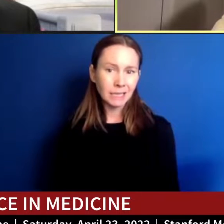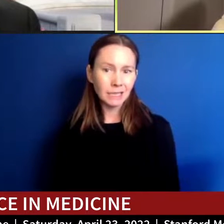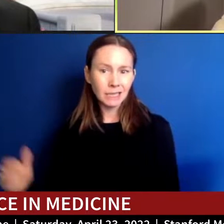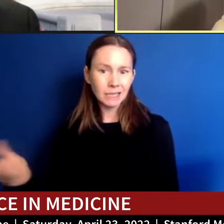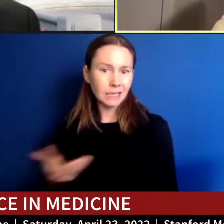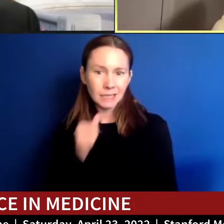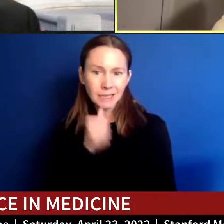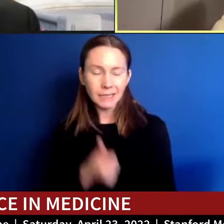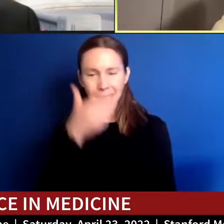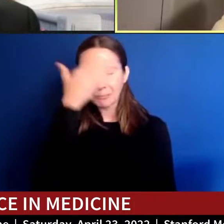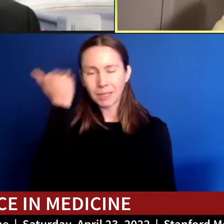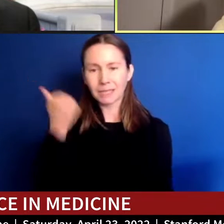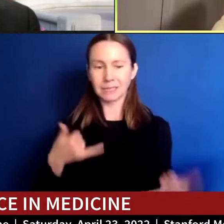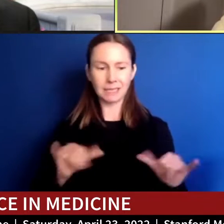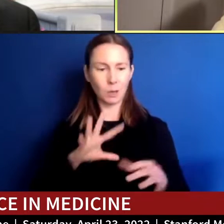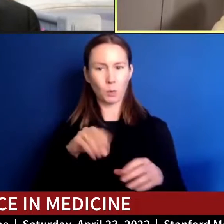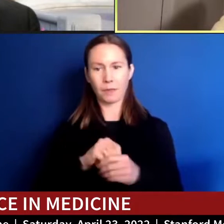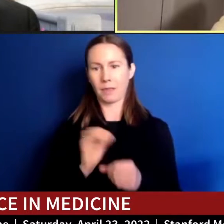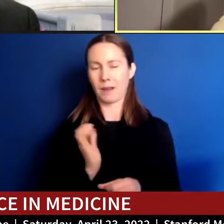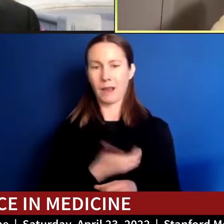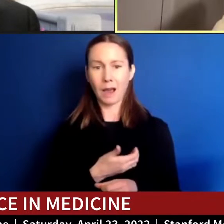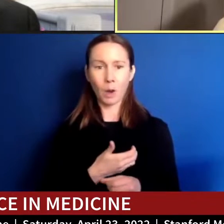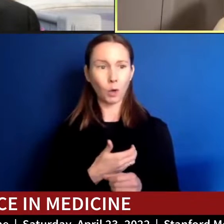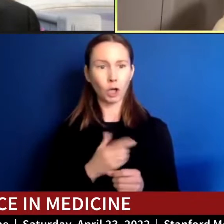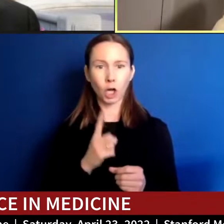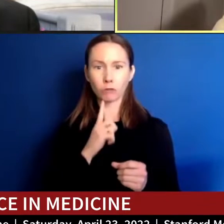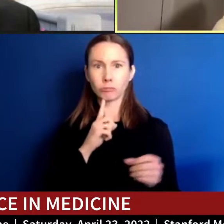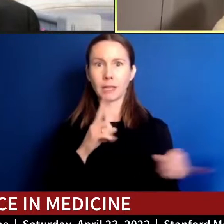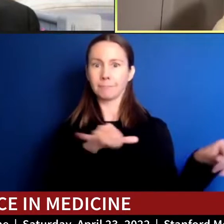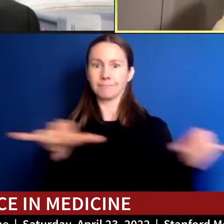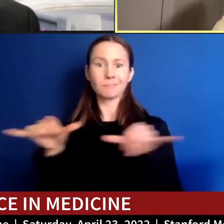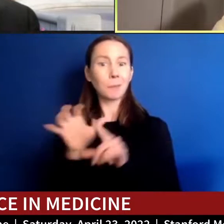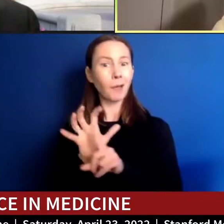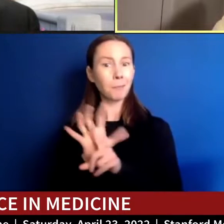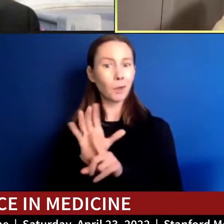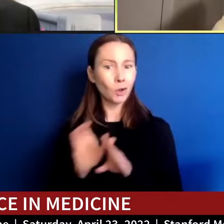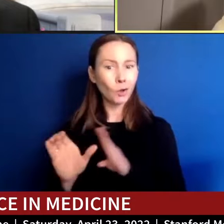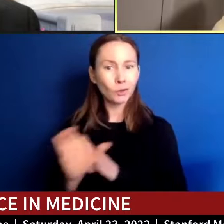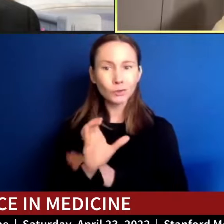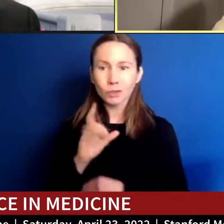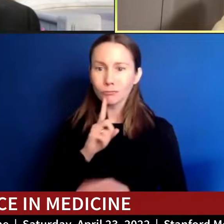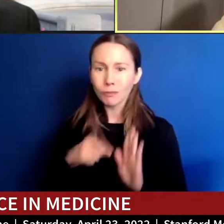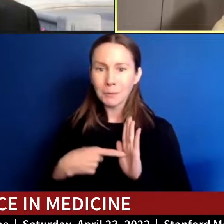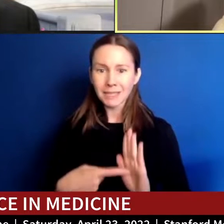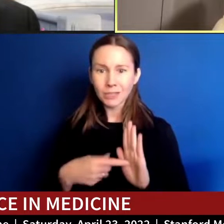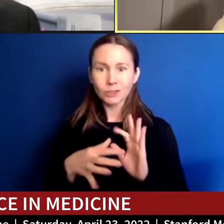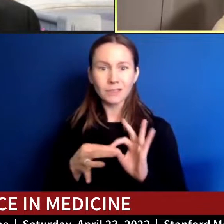still in our popular culture, and in our representation of disability, you know,